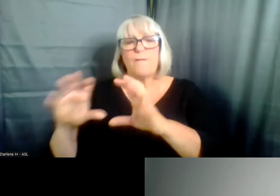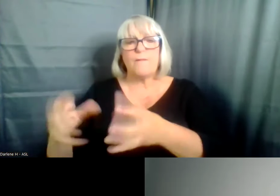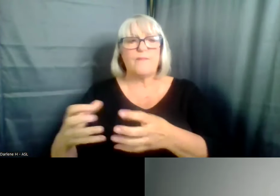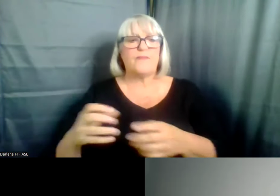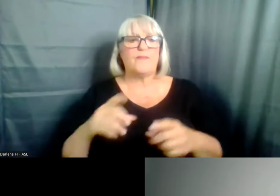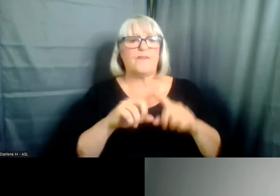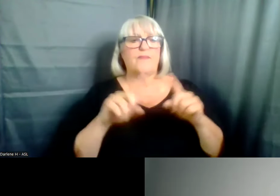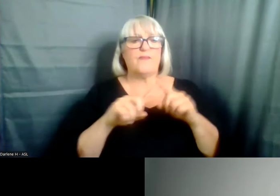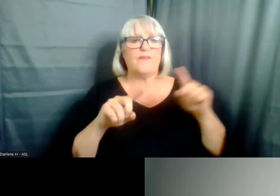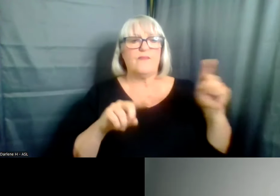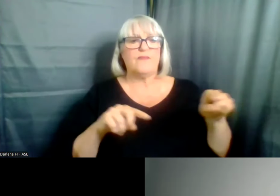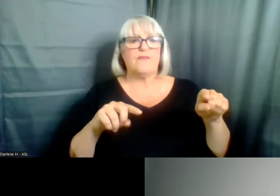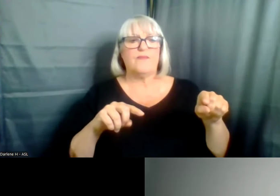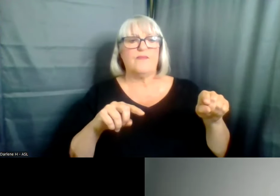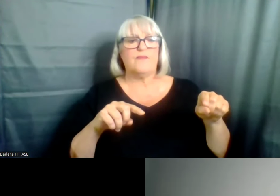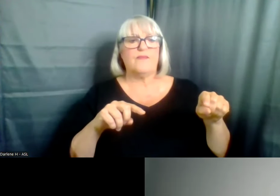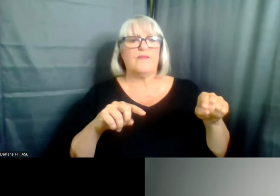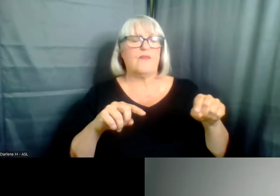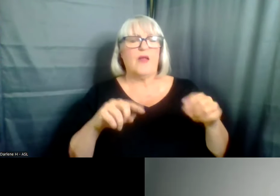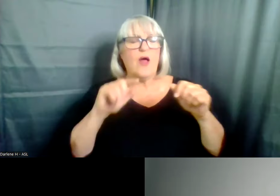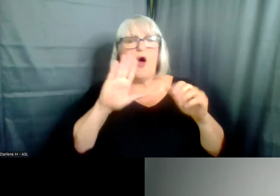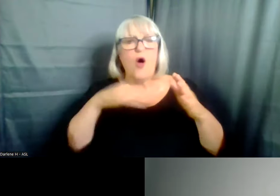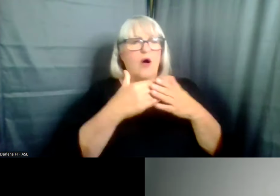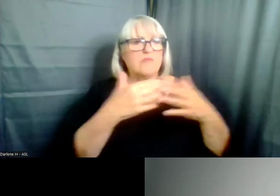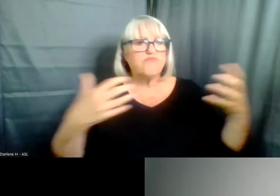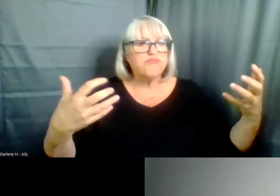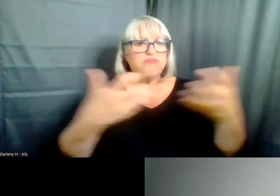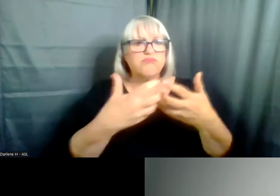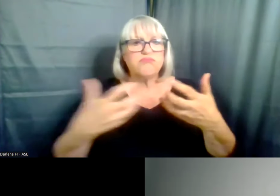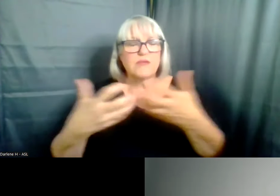we're able to collaborate closely on putting together recommendations.